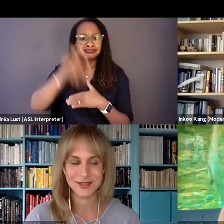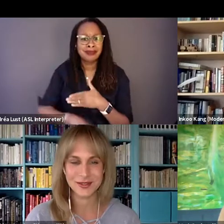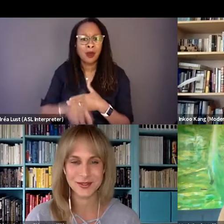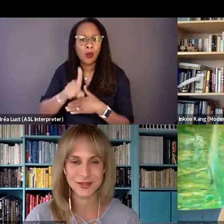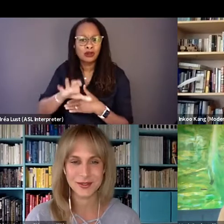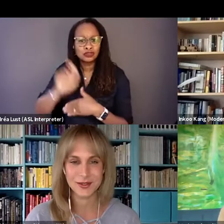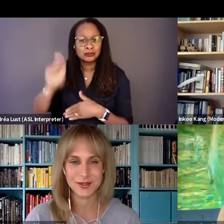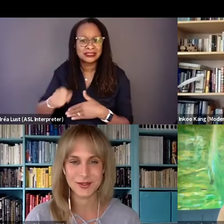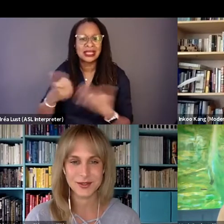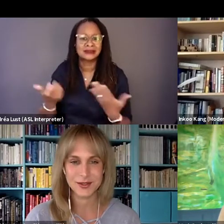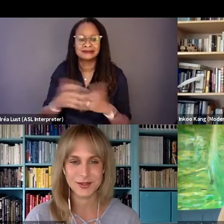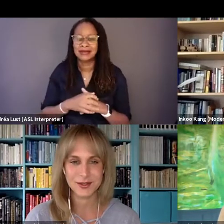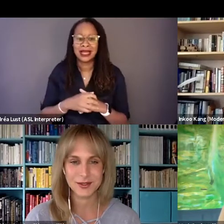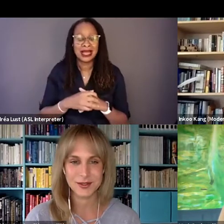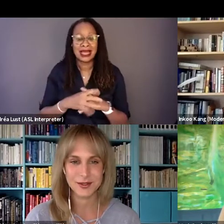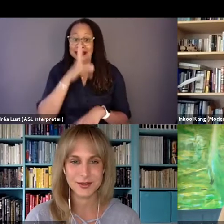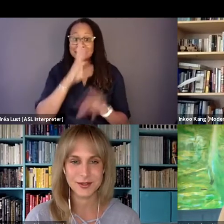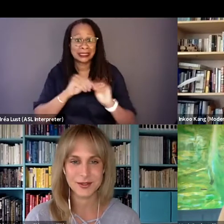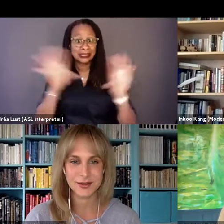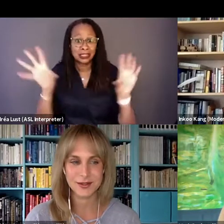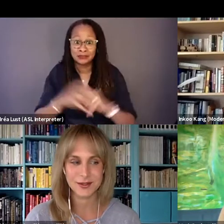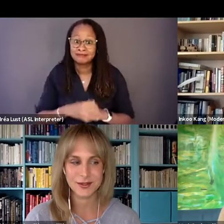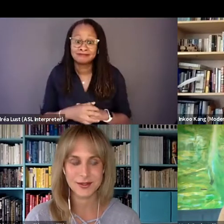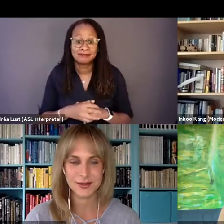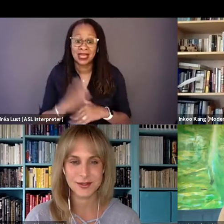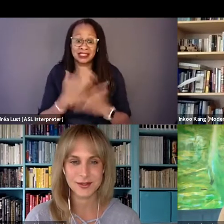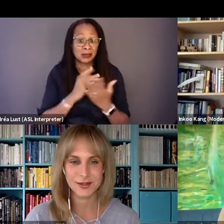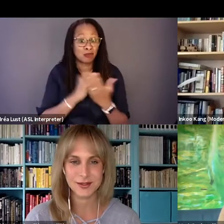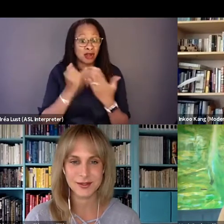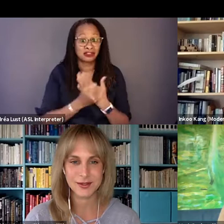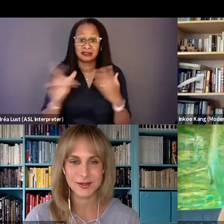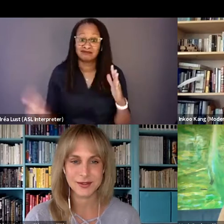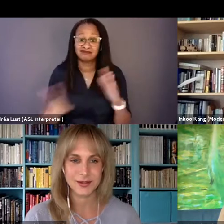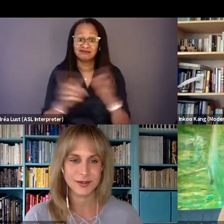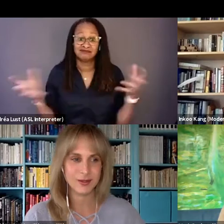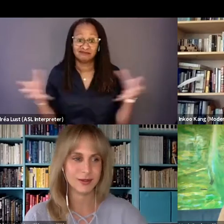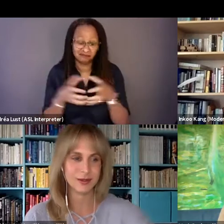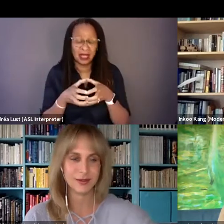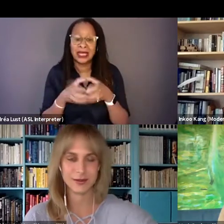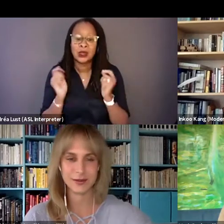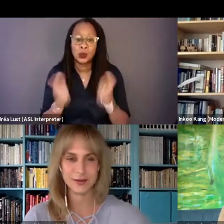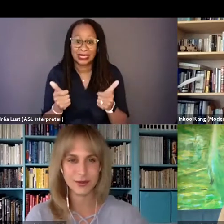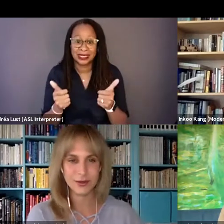And then just speaking candidly, some projects come together really, really quickly. They just gel.